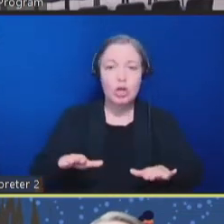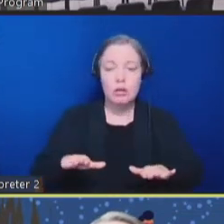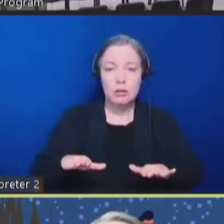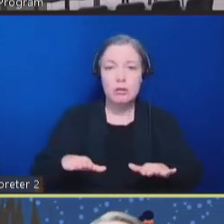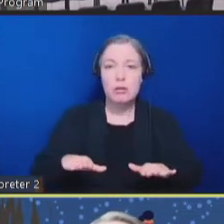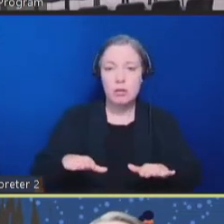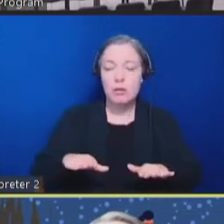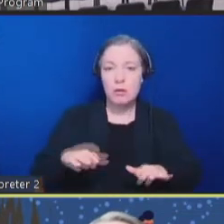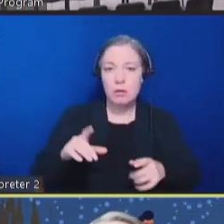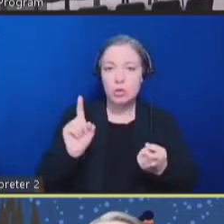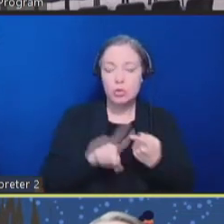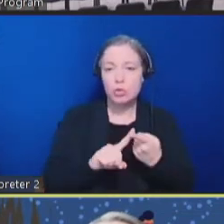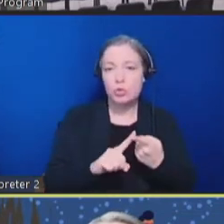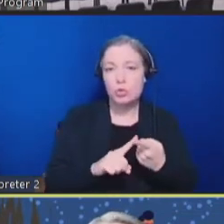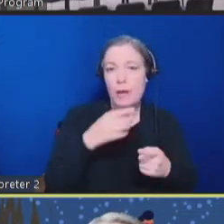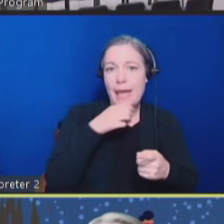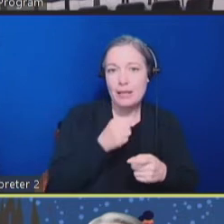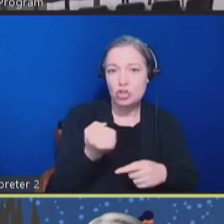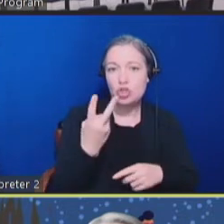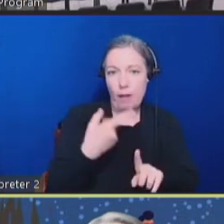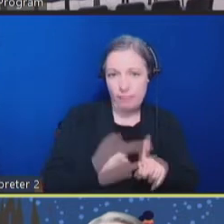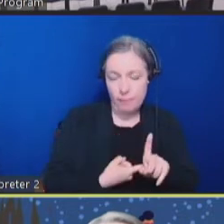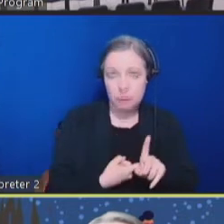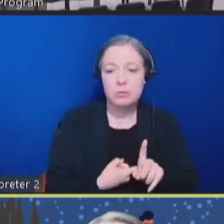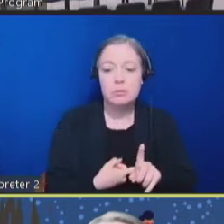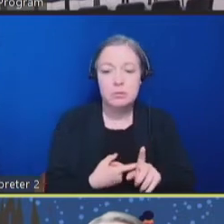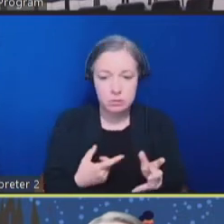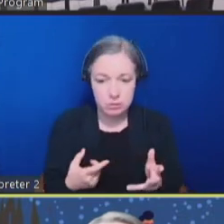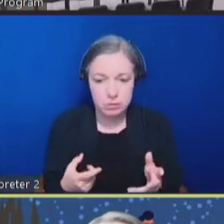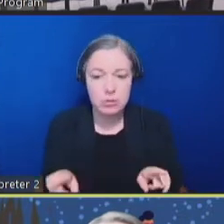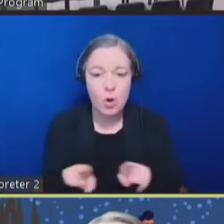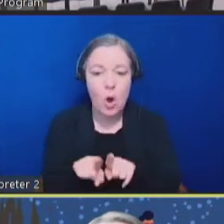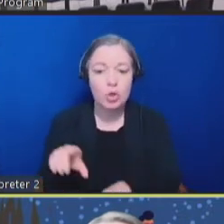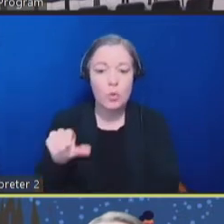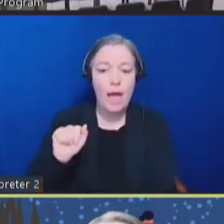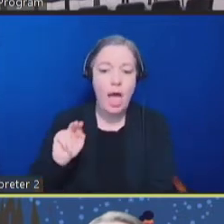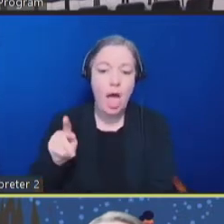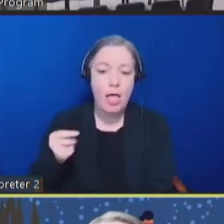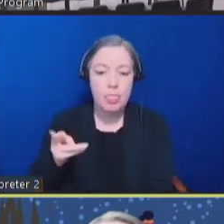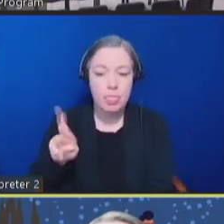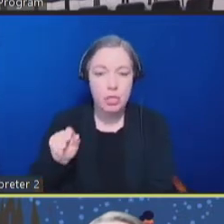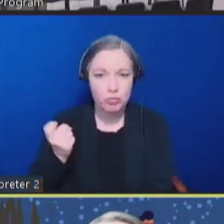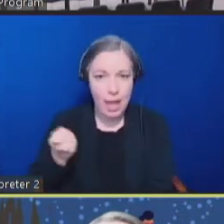Switching gears to anthrax vaccines. On July 20th, 2023, the FDA licensed